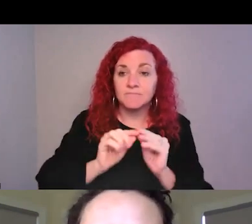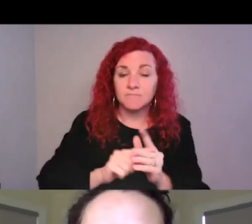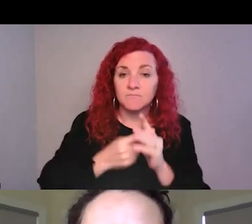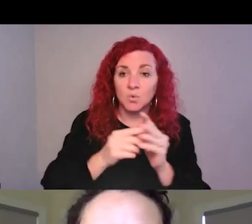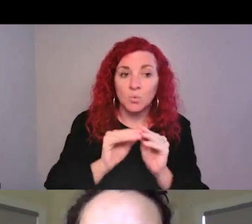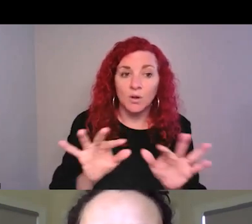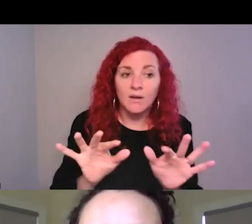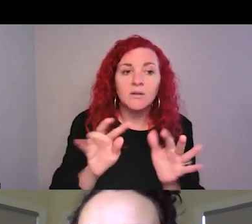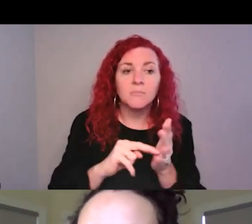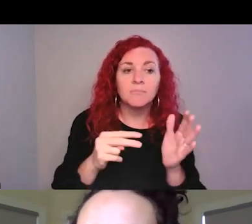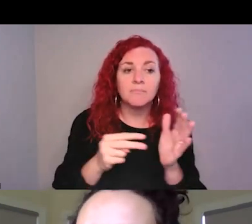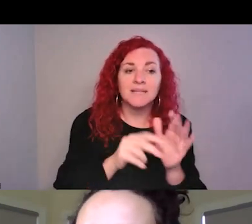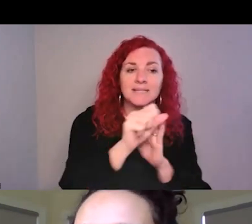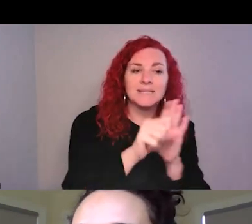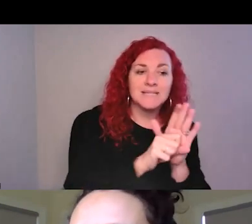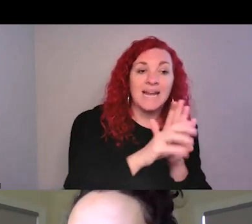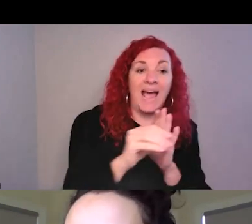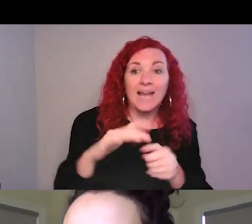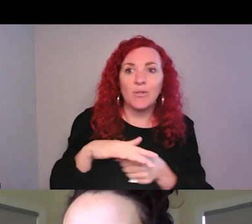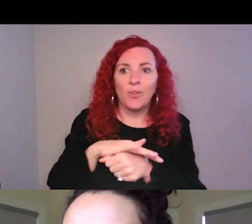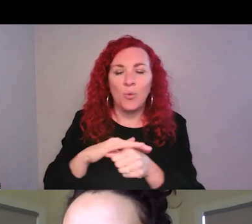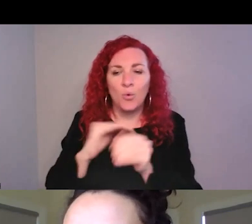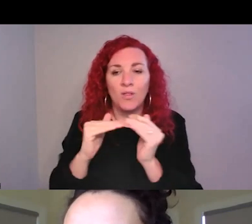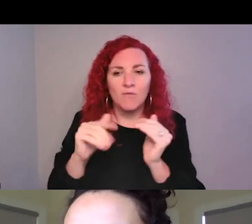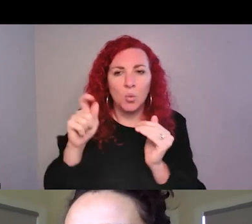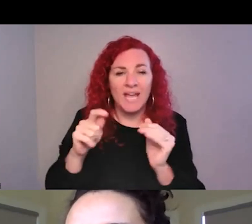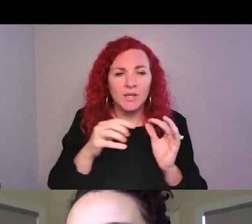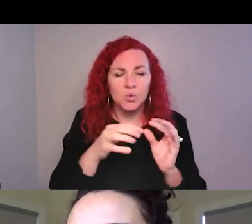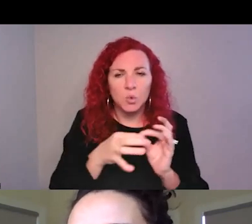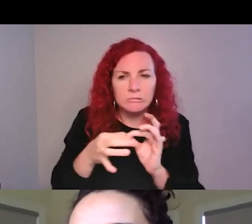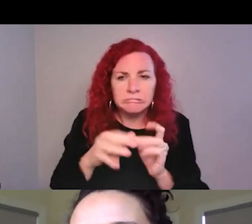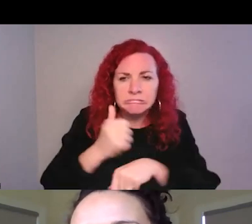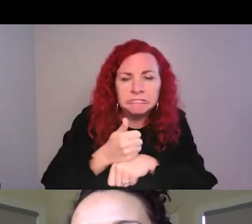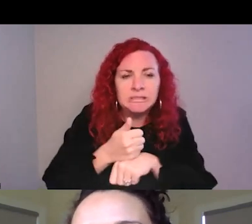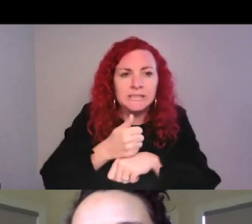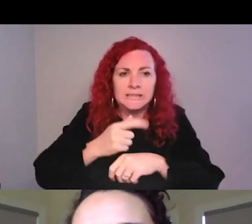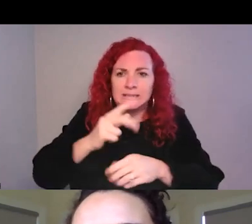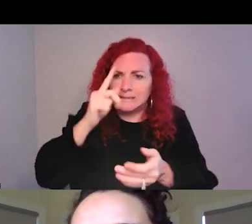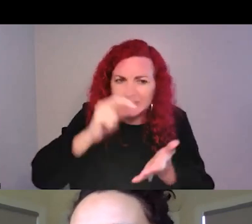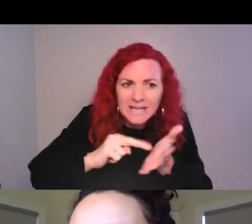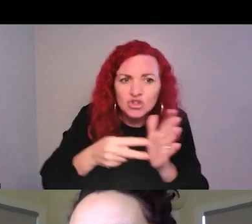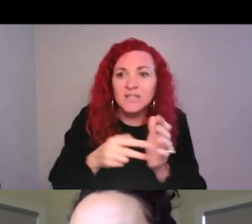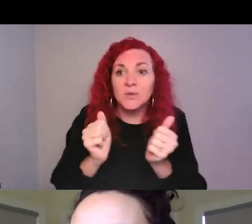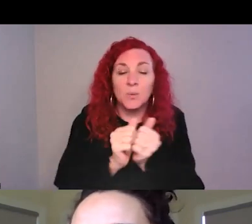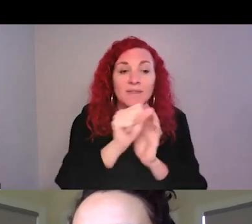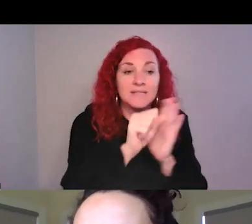THE 988 ROLL OUT, WE HAD TO COORDINATE WITH THE STATE HEALTH DEPARTMENT AND THE BEHAVIORAL HEALTH ADMINISTRATION.